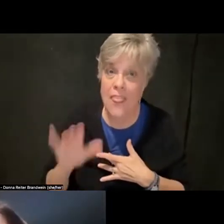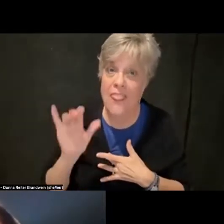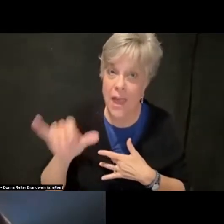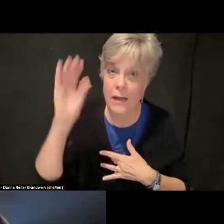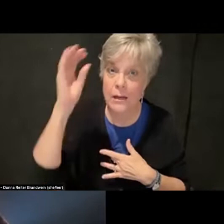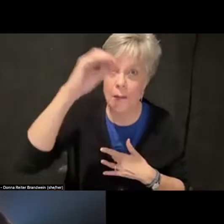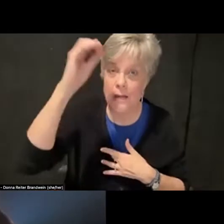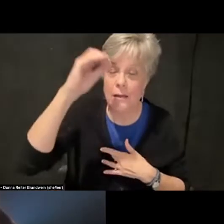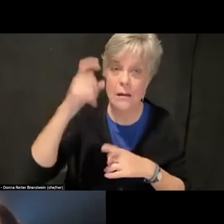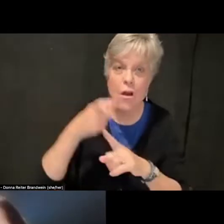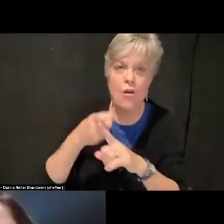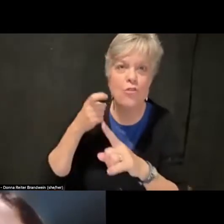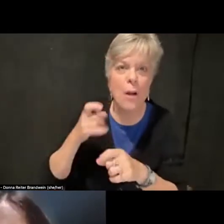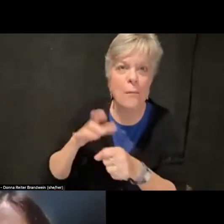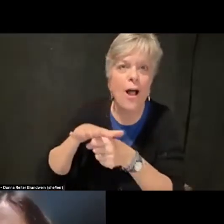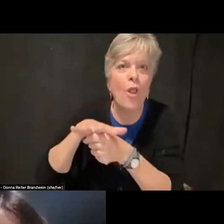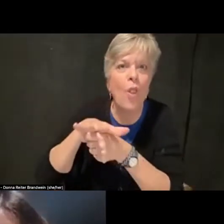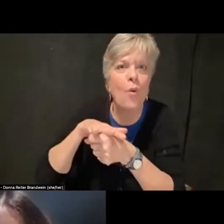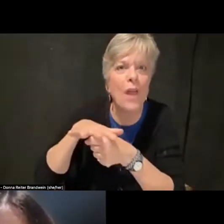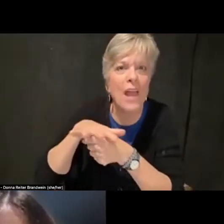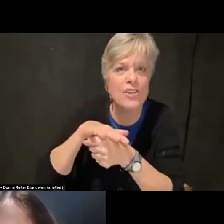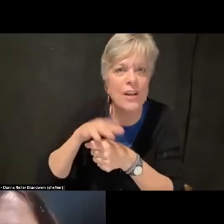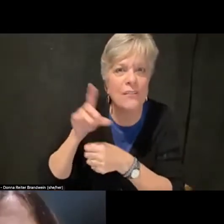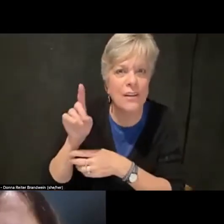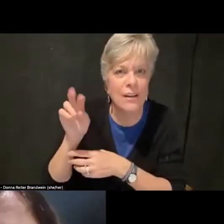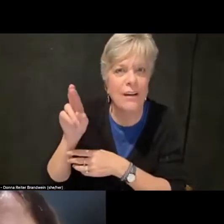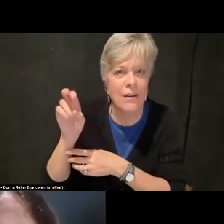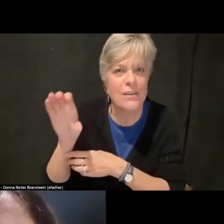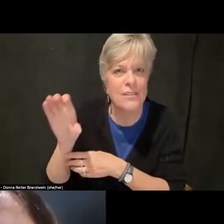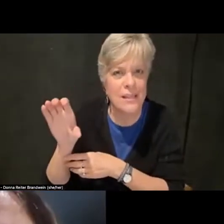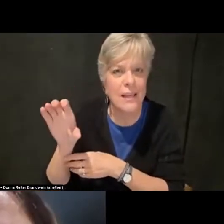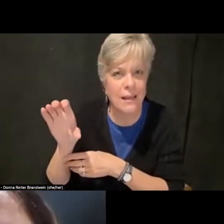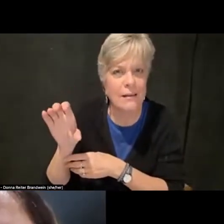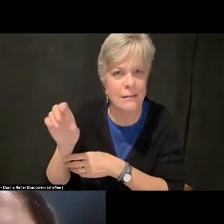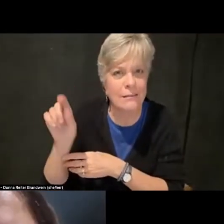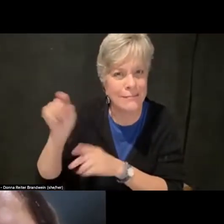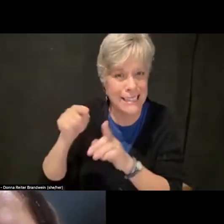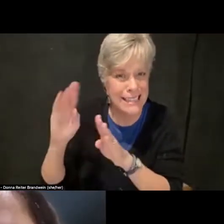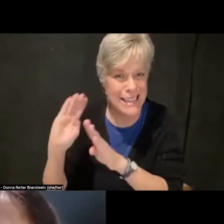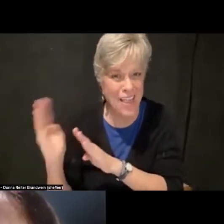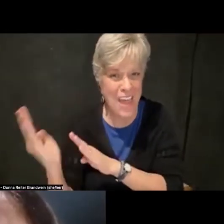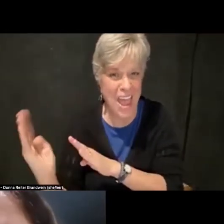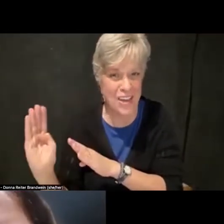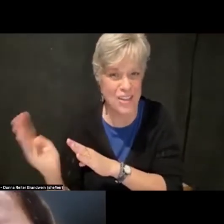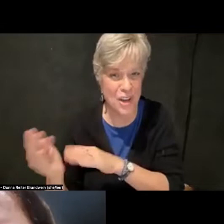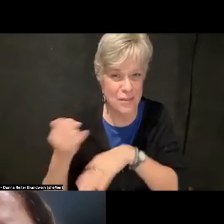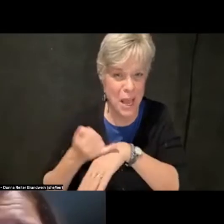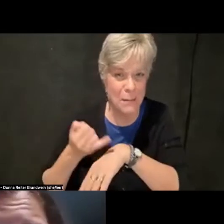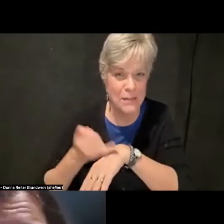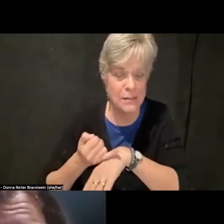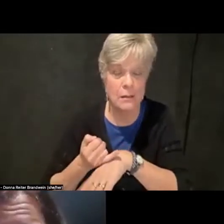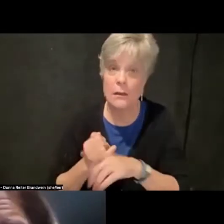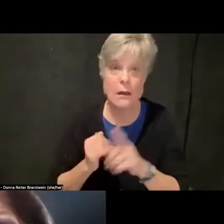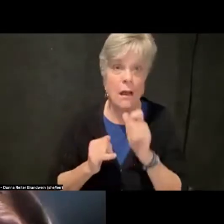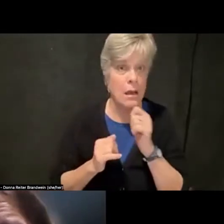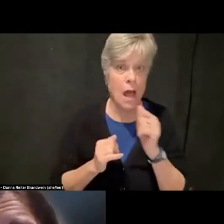from the location of the DRC as a whole, right? Not the idea that we don't like that we could get,